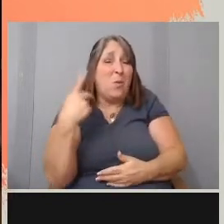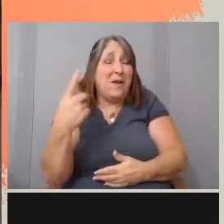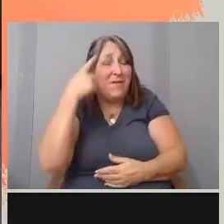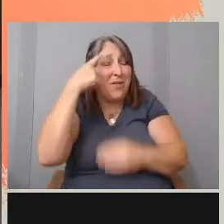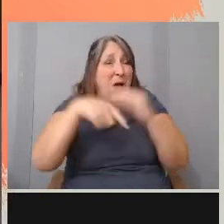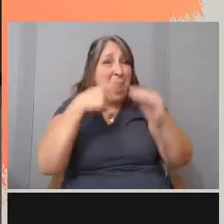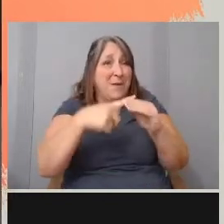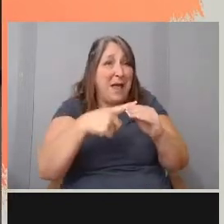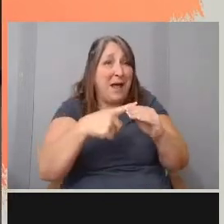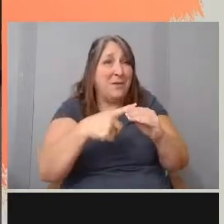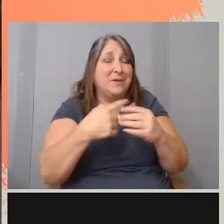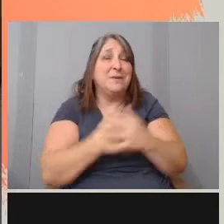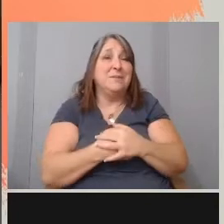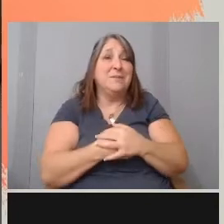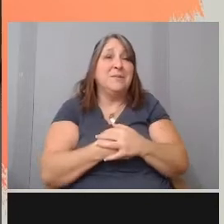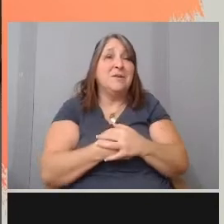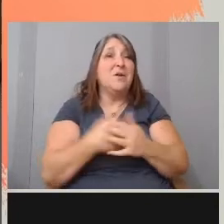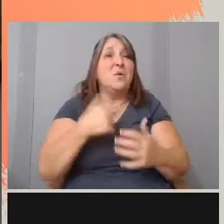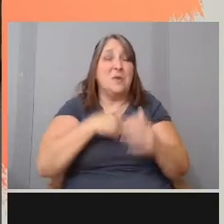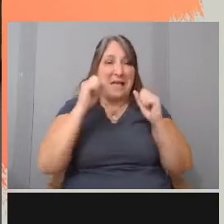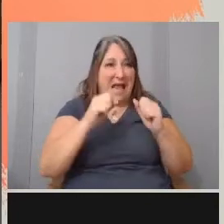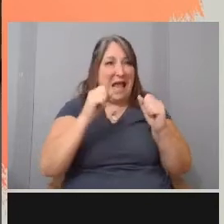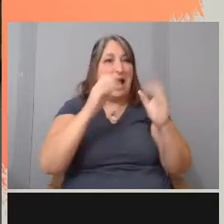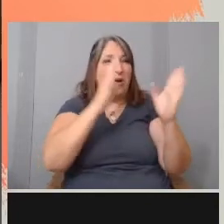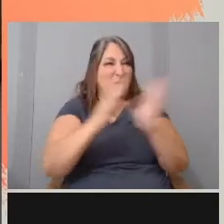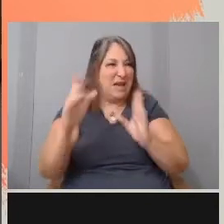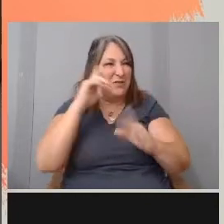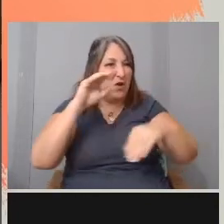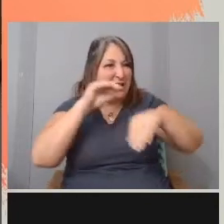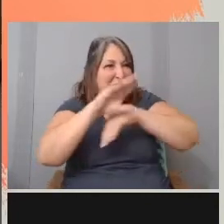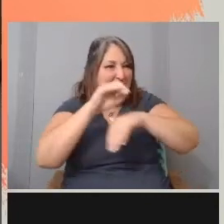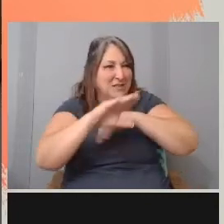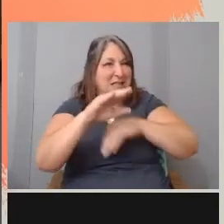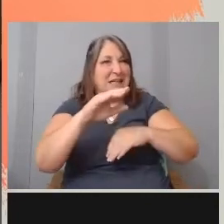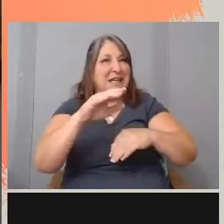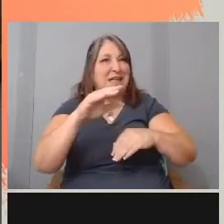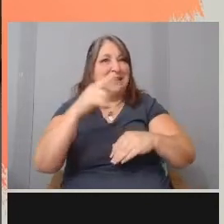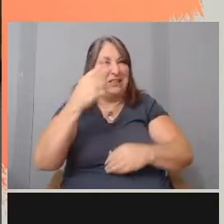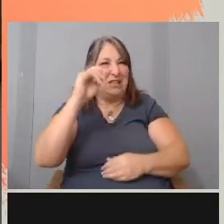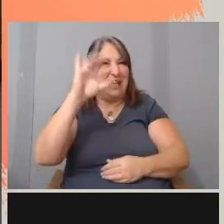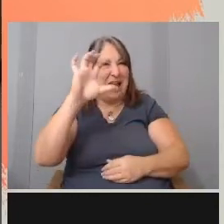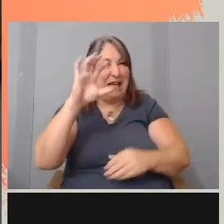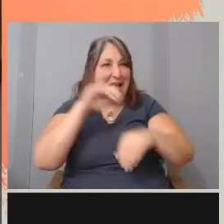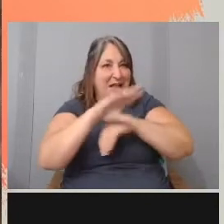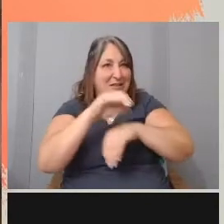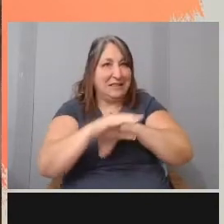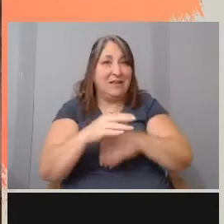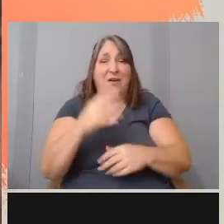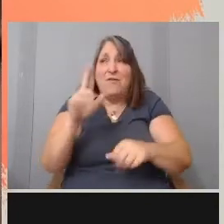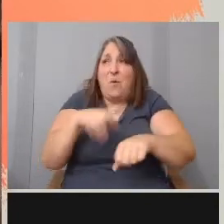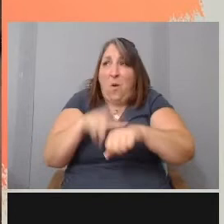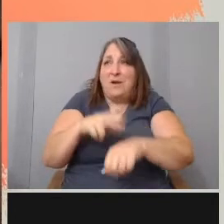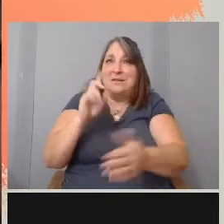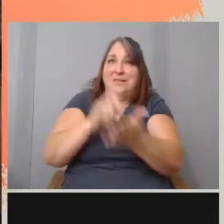We can arrange for a specific counseling for the genetic standpoint. It's certainly something that the doctors talk about a lot, right?